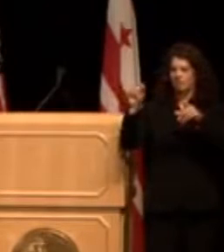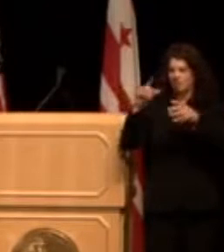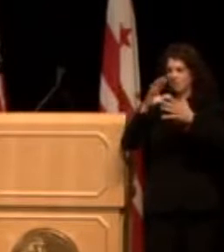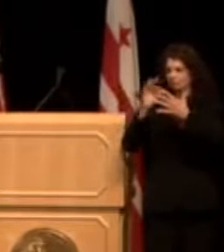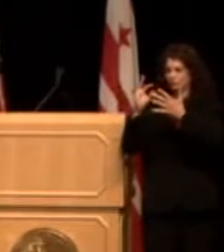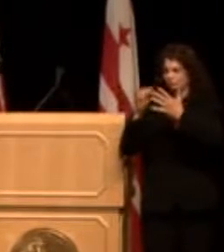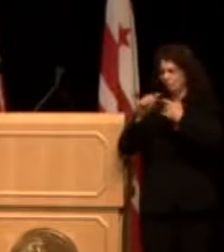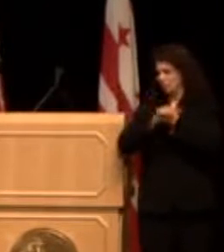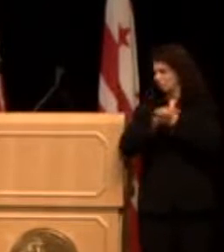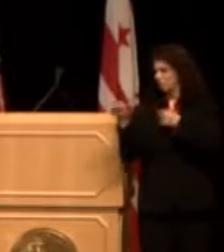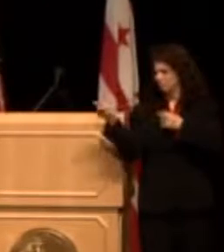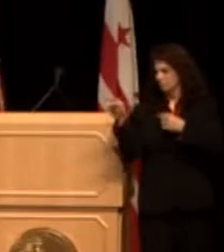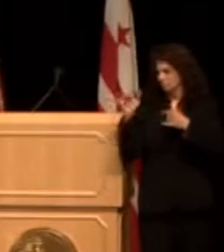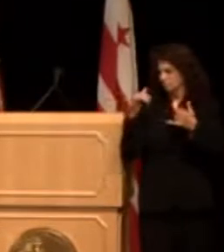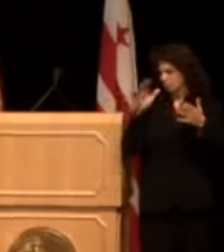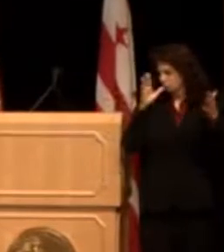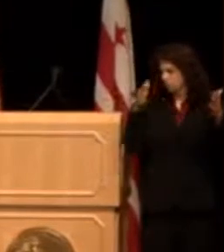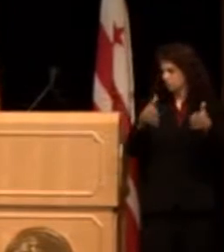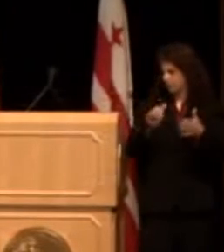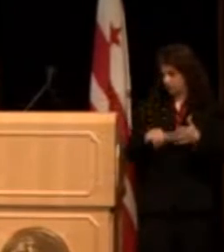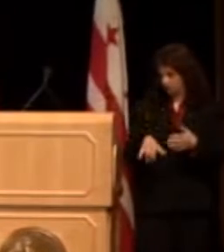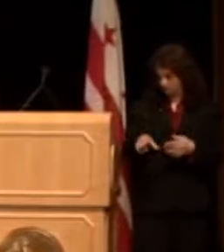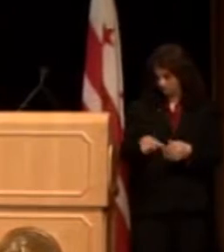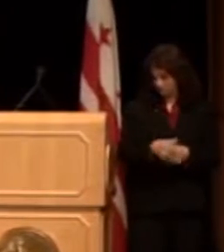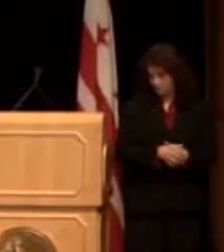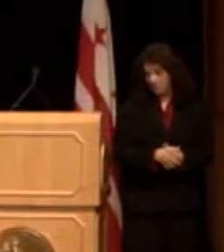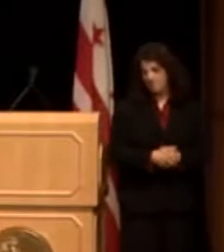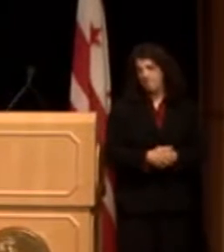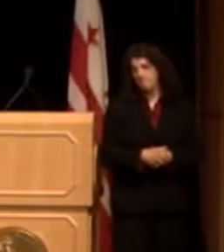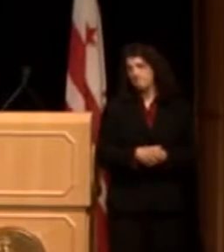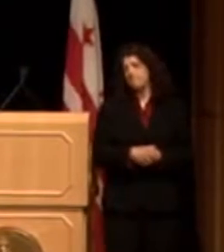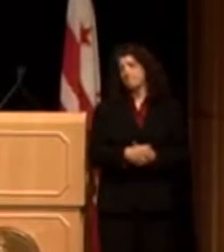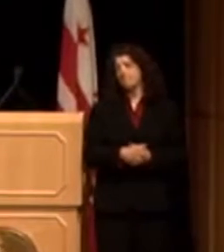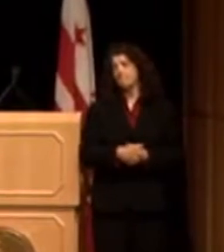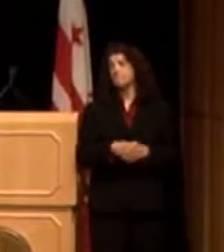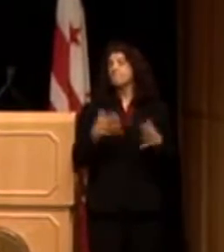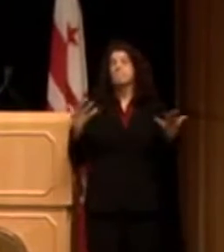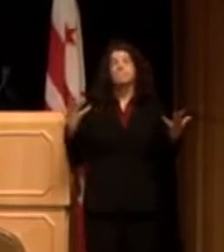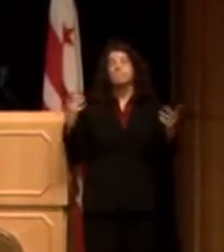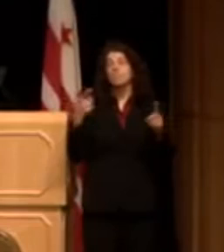THERE. IT IS ABOUT MEETING PEOPLE, IT IS ABOUT CONNECTING, IT IS ABOUT PREPARING TO TAKE ADVANTAGE OF